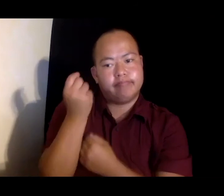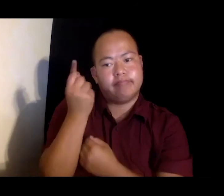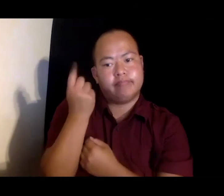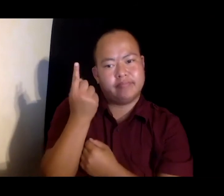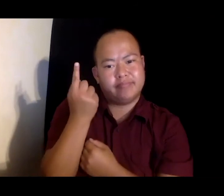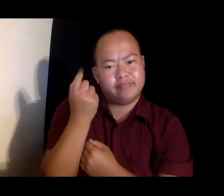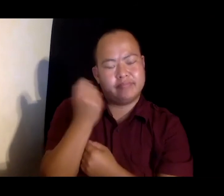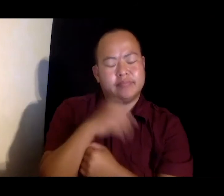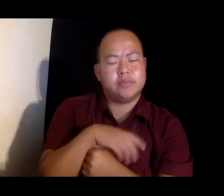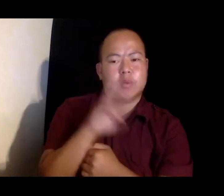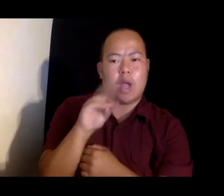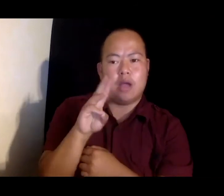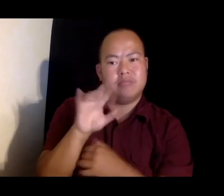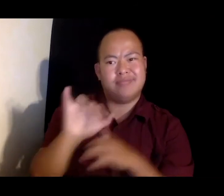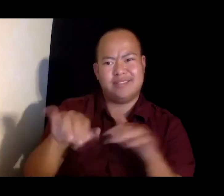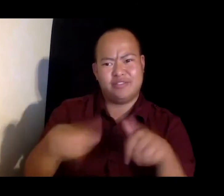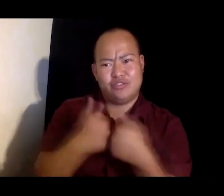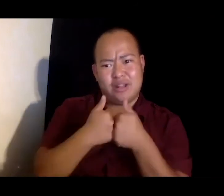(sign language)